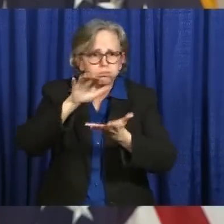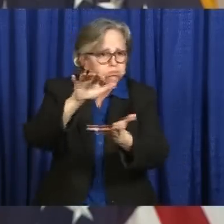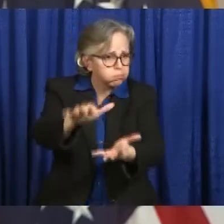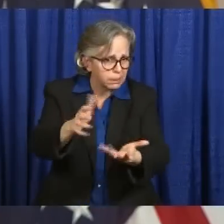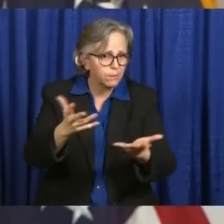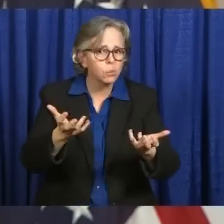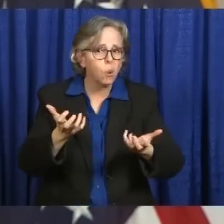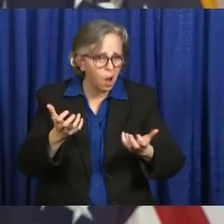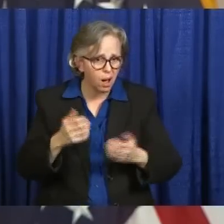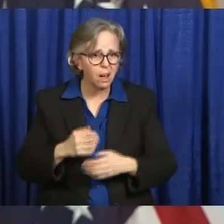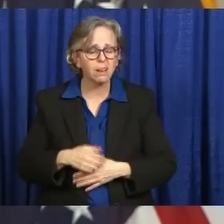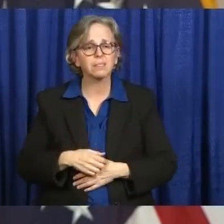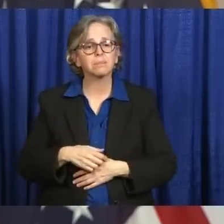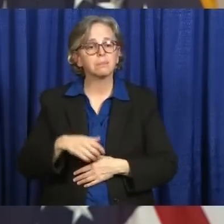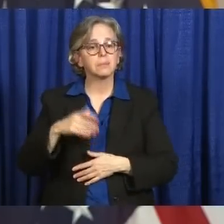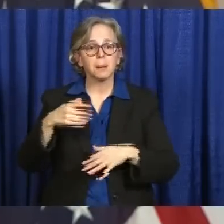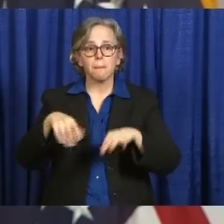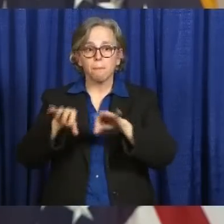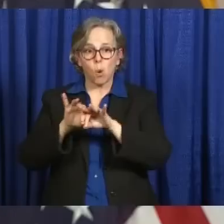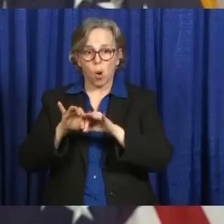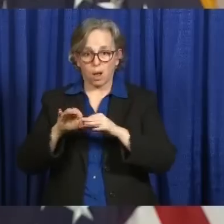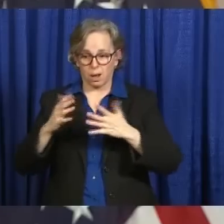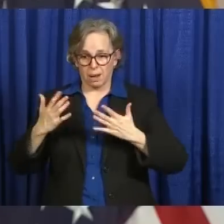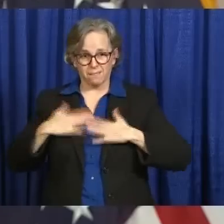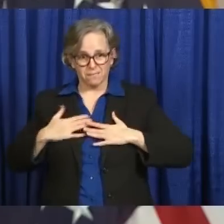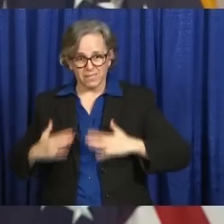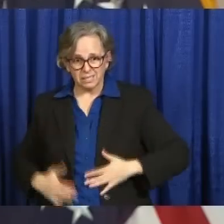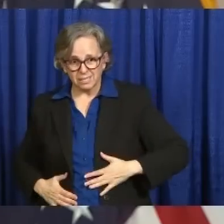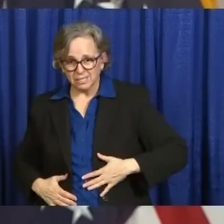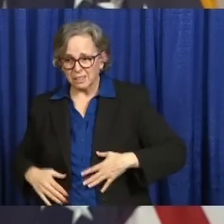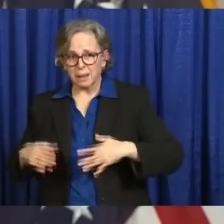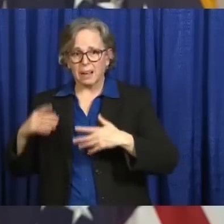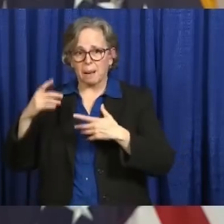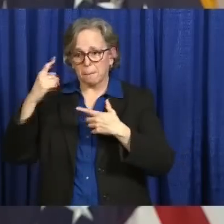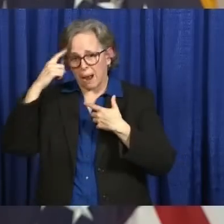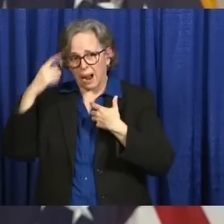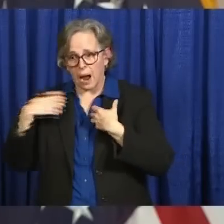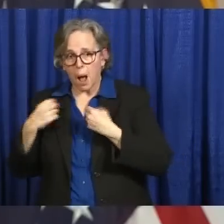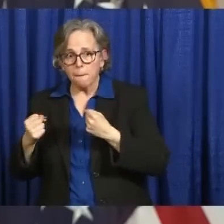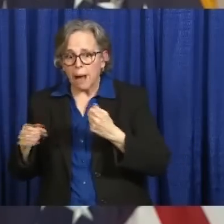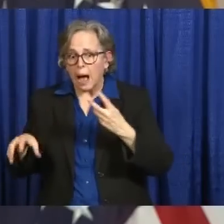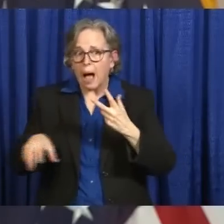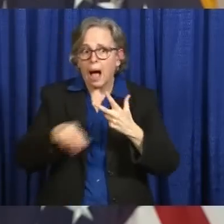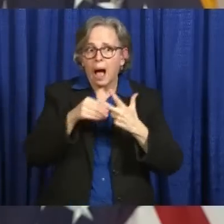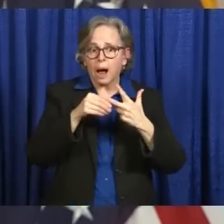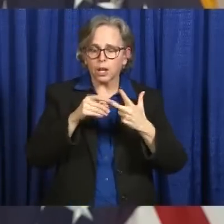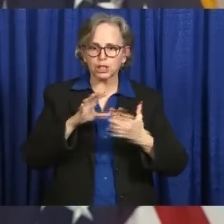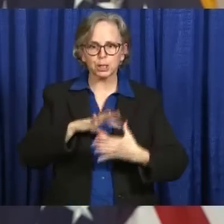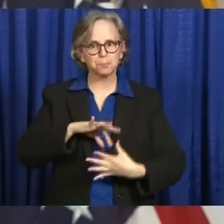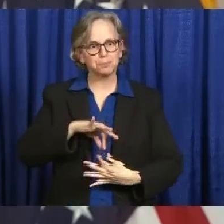ELEMENT OF STAYING WELL AND BEING WELL. NOT JUST OUR PHYSICAL HEALTH, BUT OUR MENTAL, EMOTIONAL, SOCIAL,